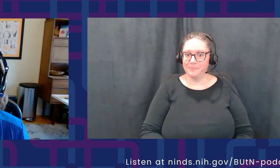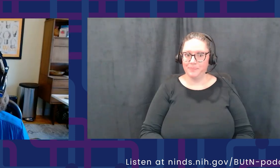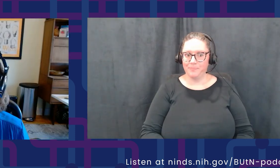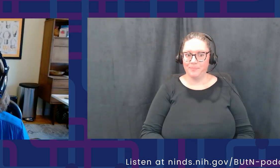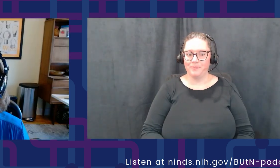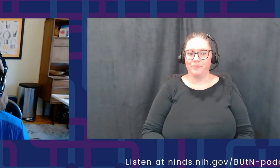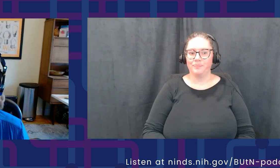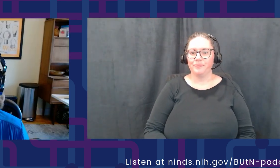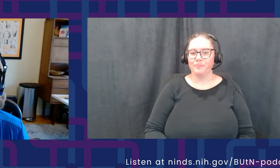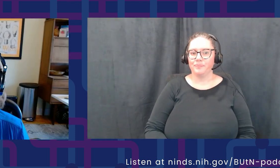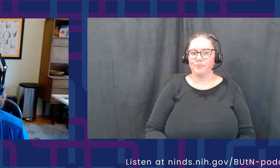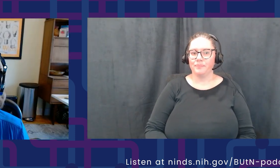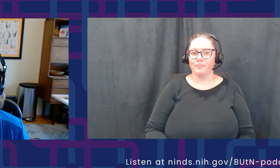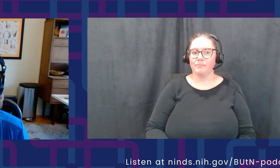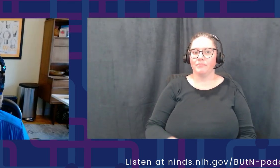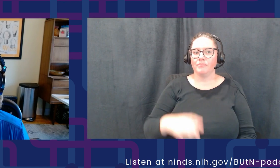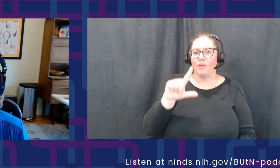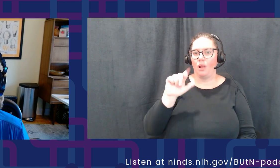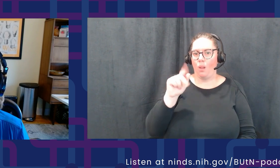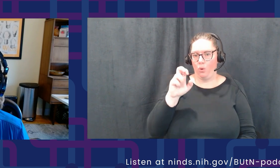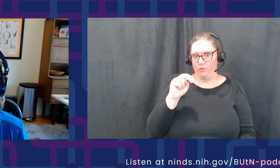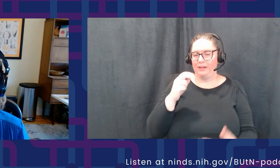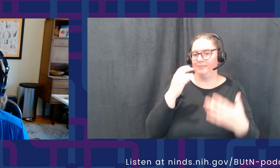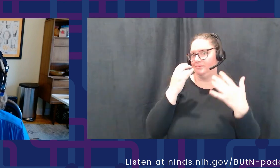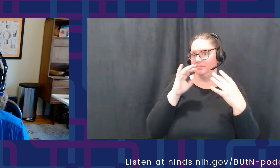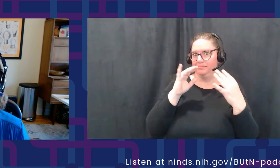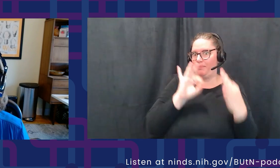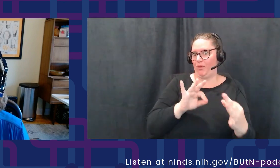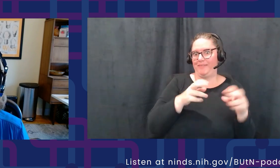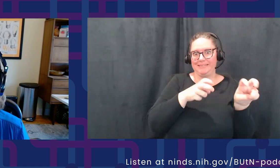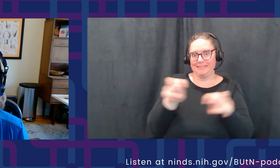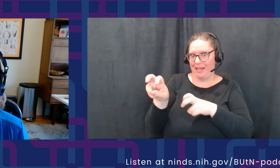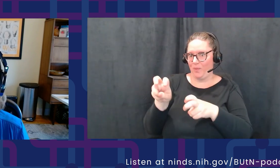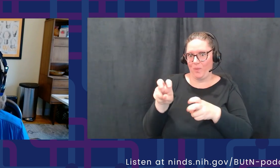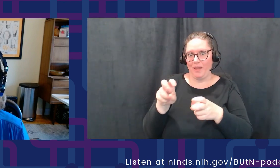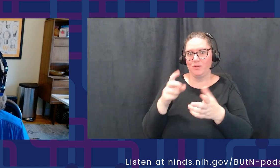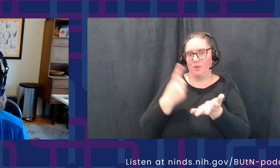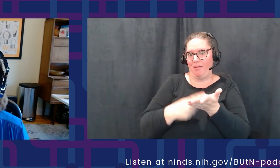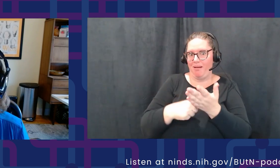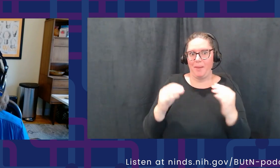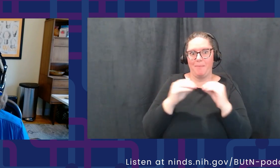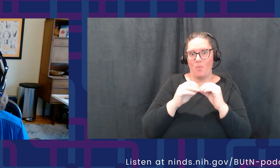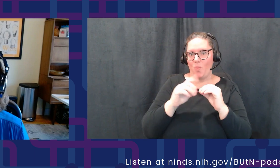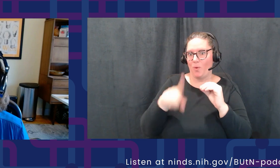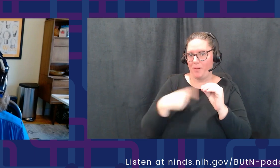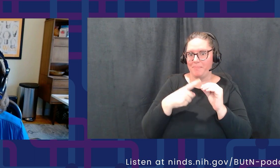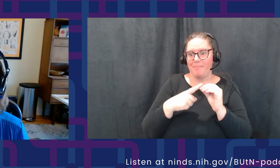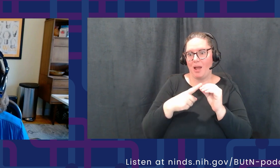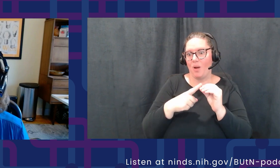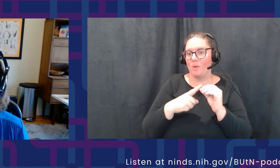Lauren Ullrich: I think this is the perfect segway into talking a little bit more about that either the visual component or